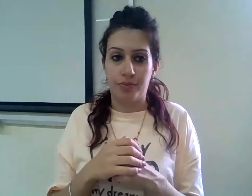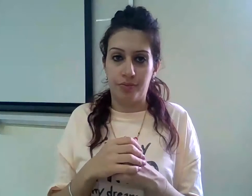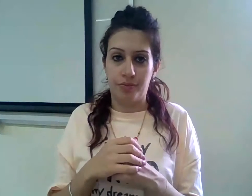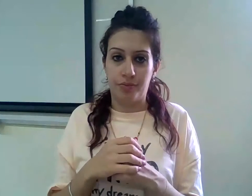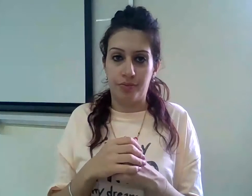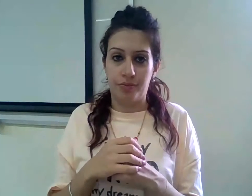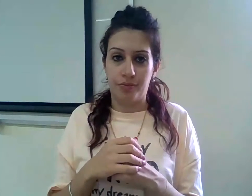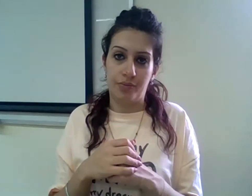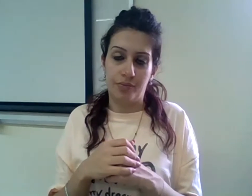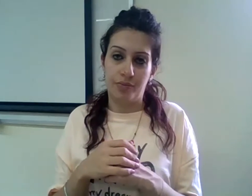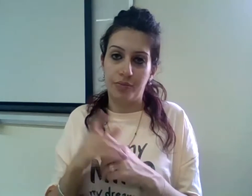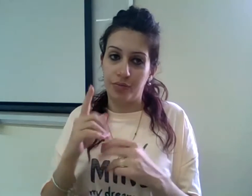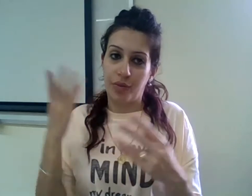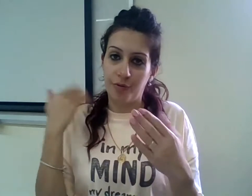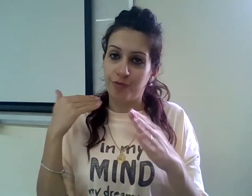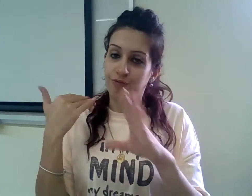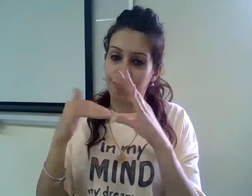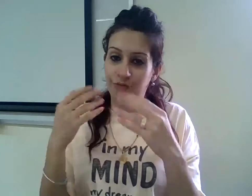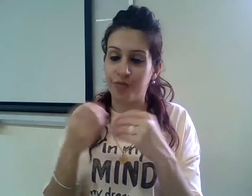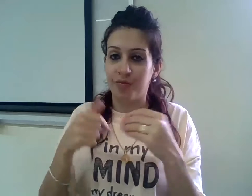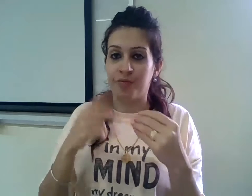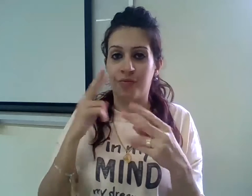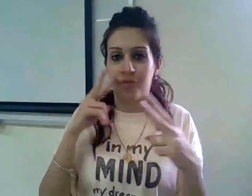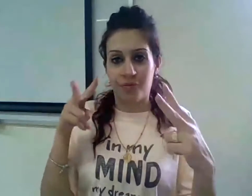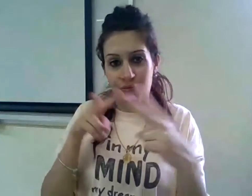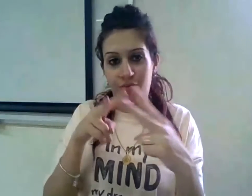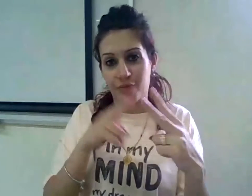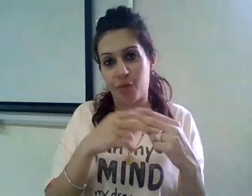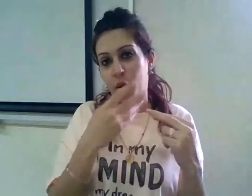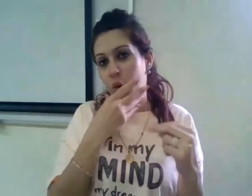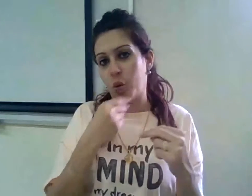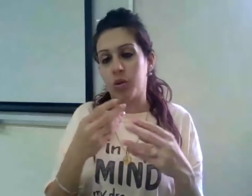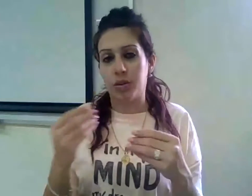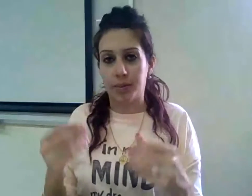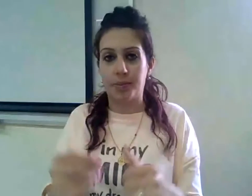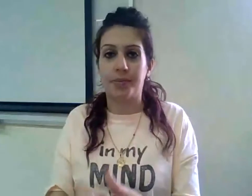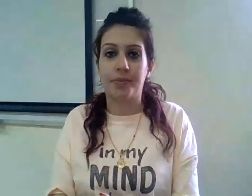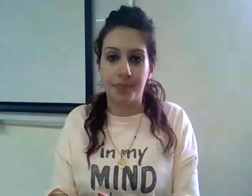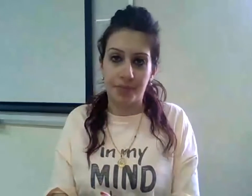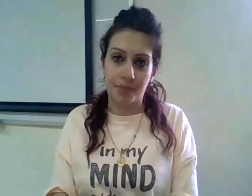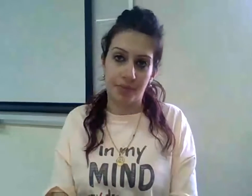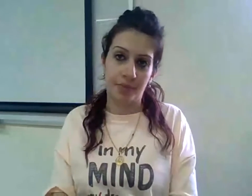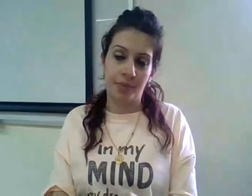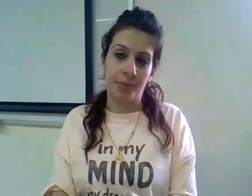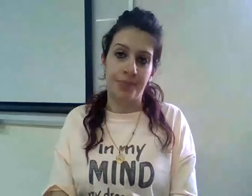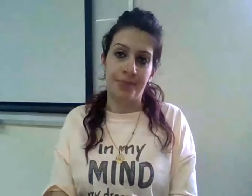where we already could that there will be really exciting things coming up.